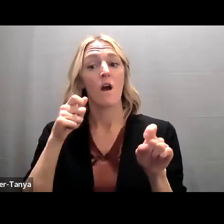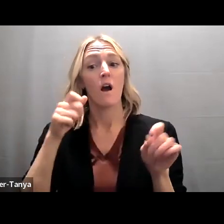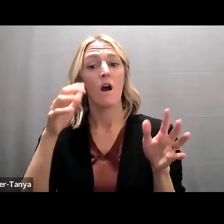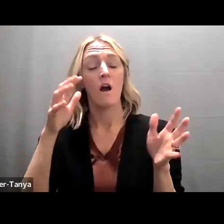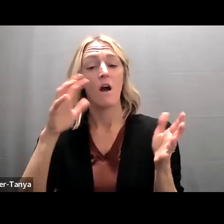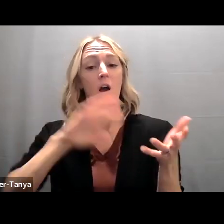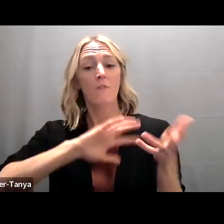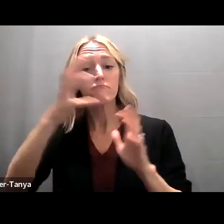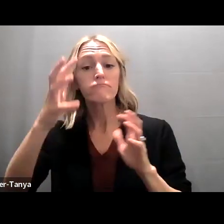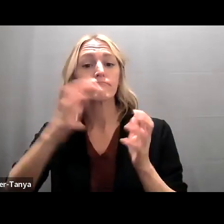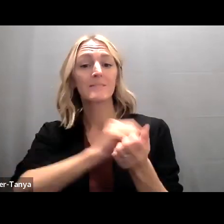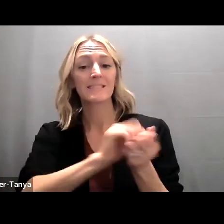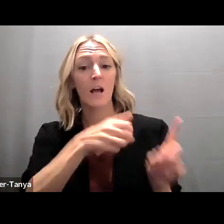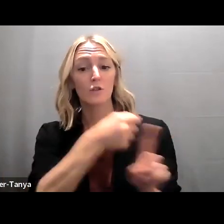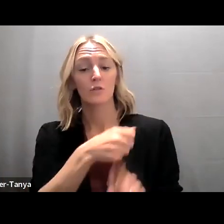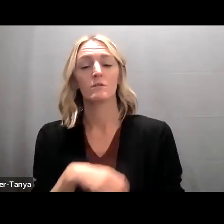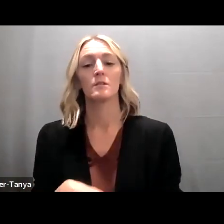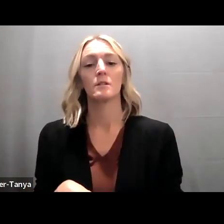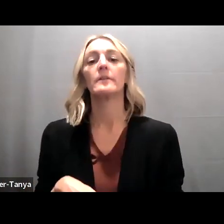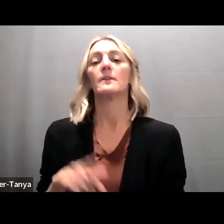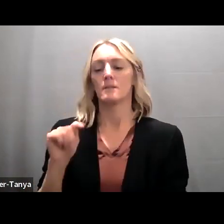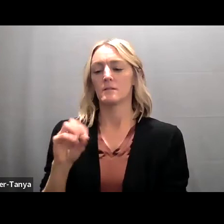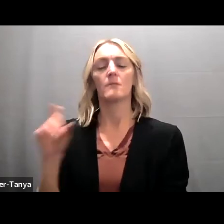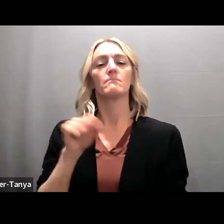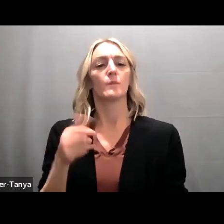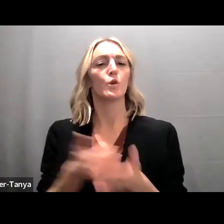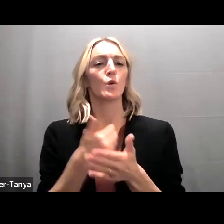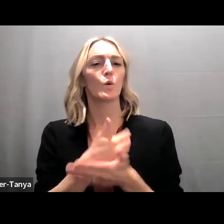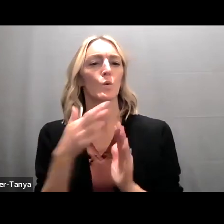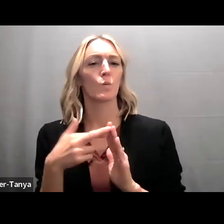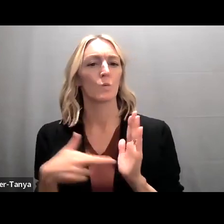In relation to HCBS, the new rules.